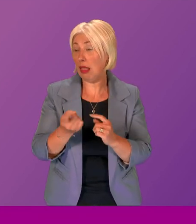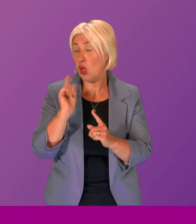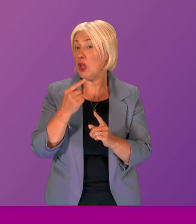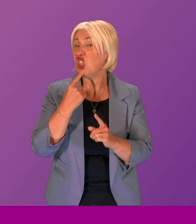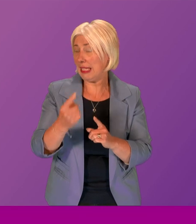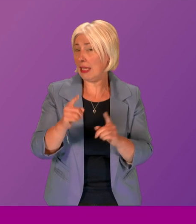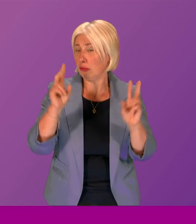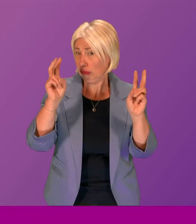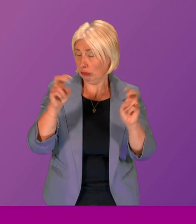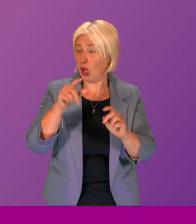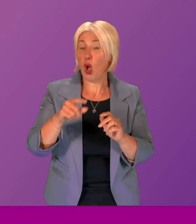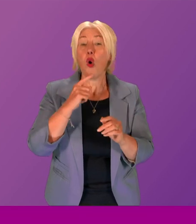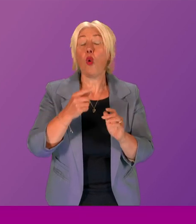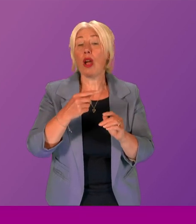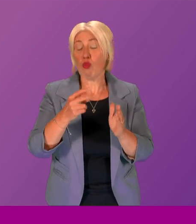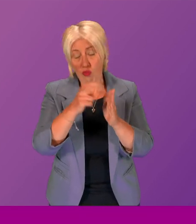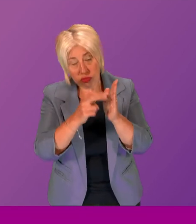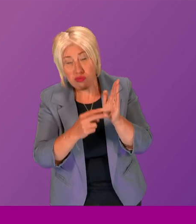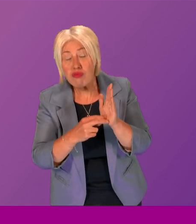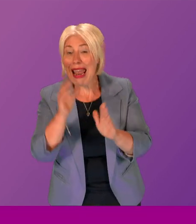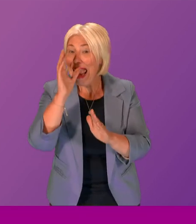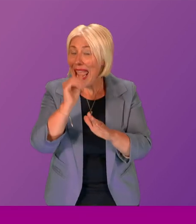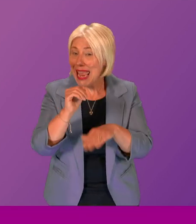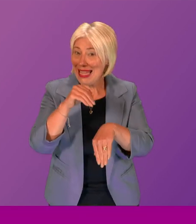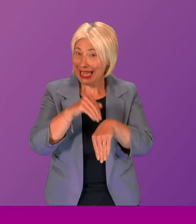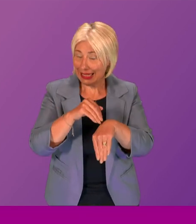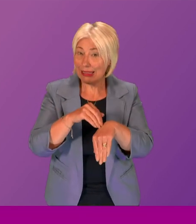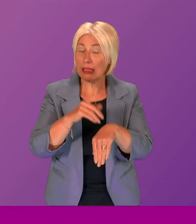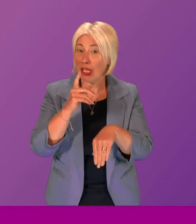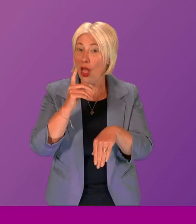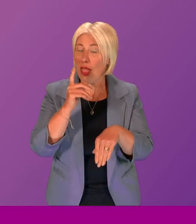“on recording and reporting hate incidents, they can and do give us a sense, initially,